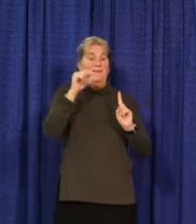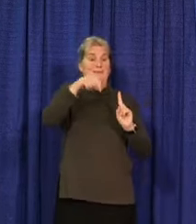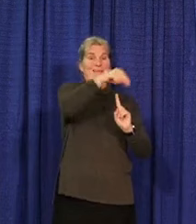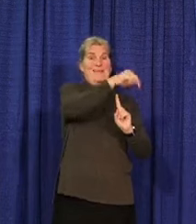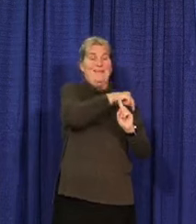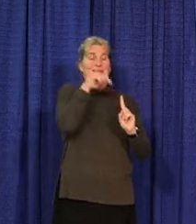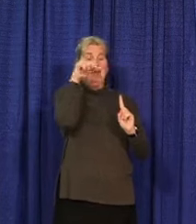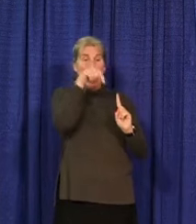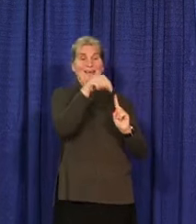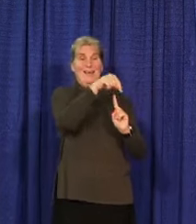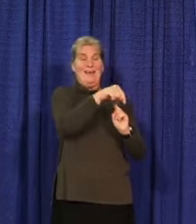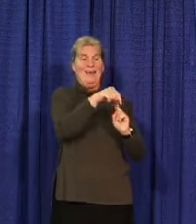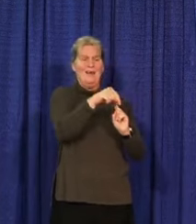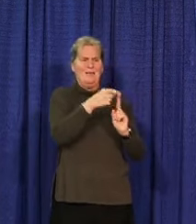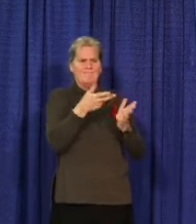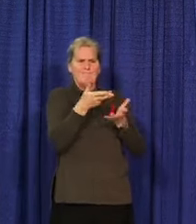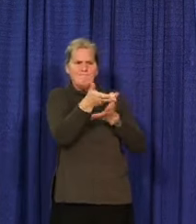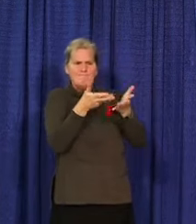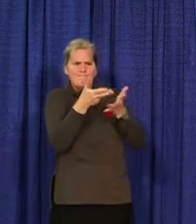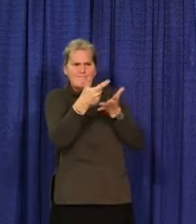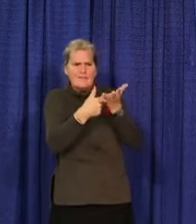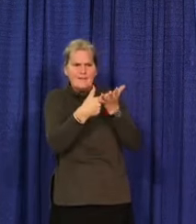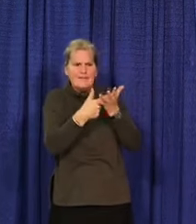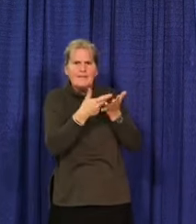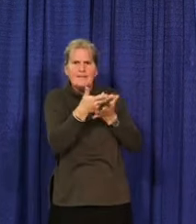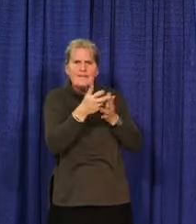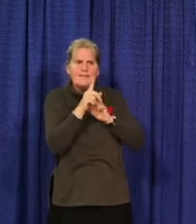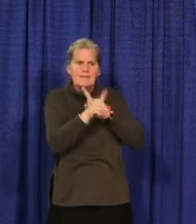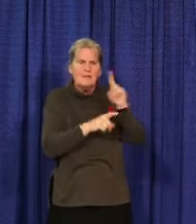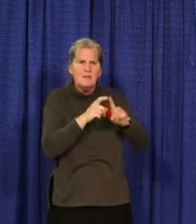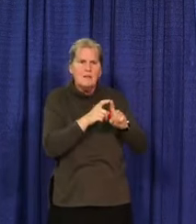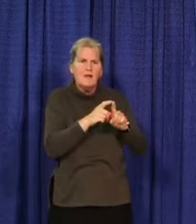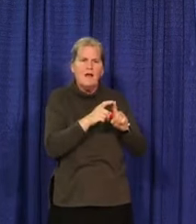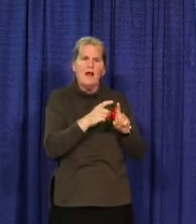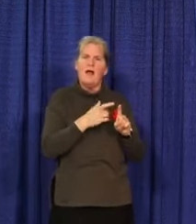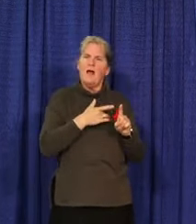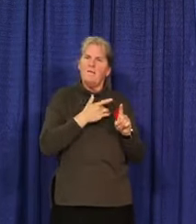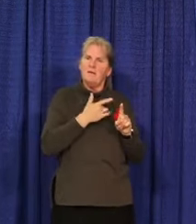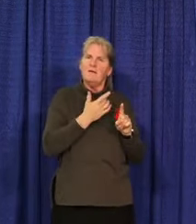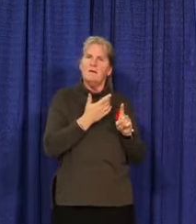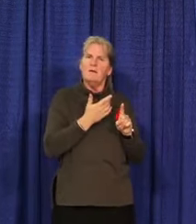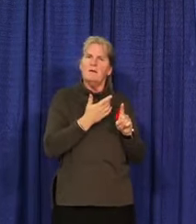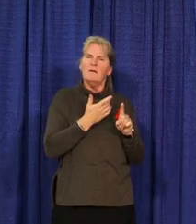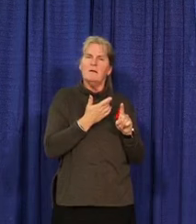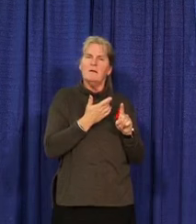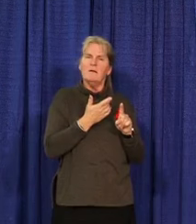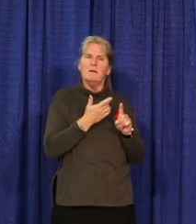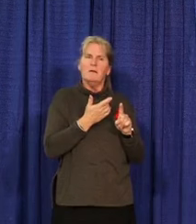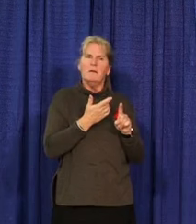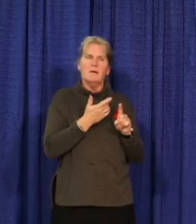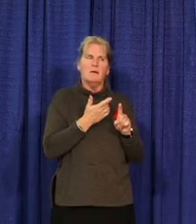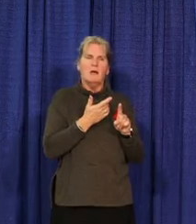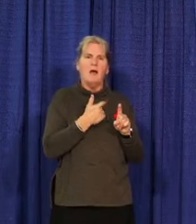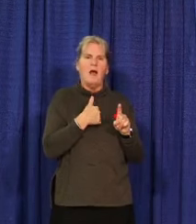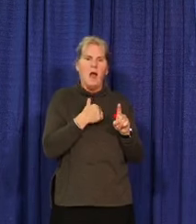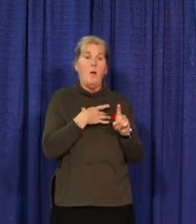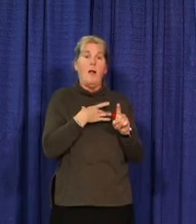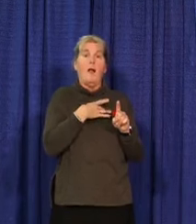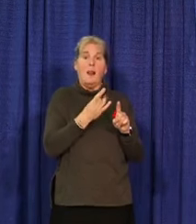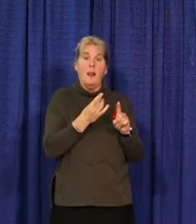though, there is one theme I